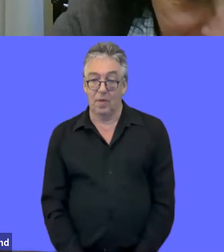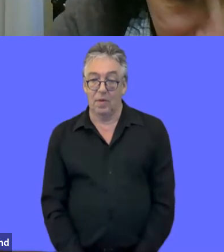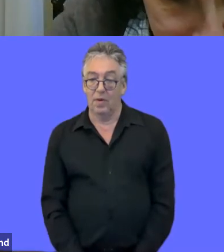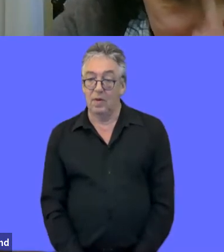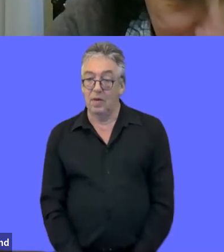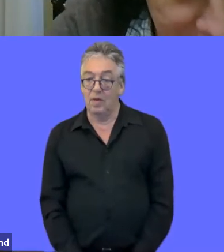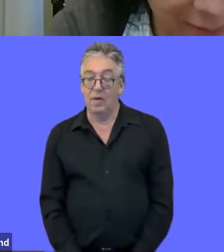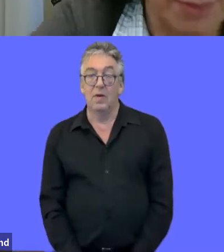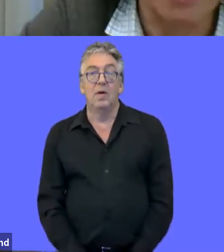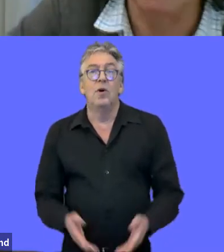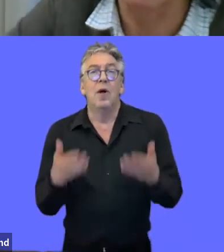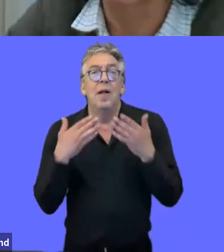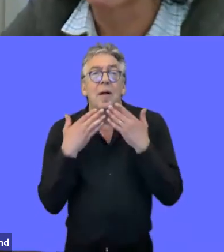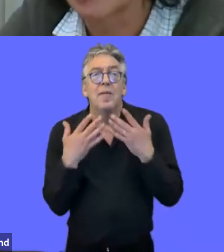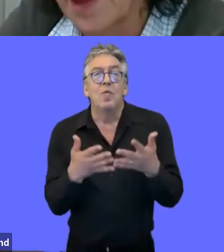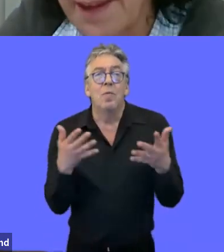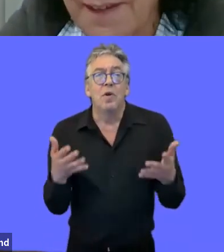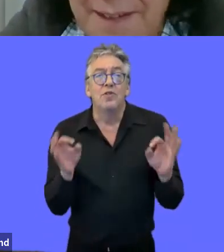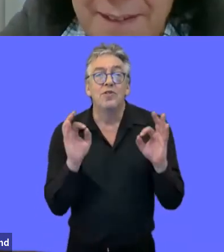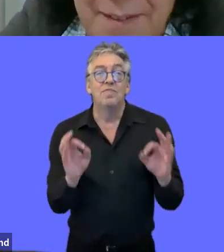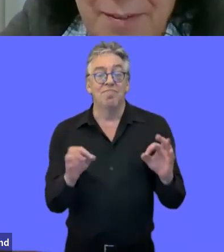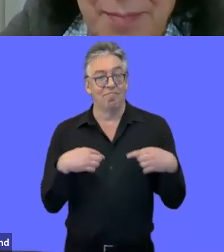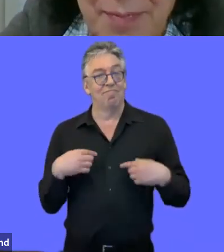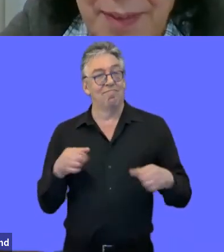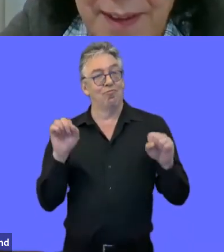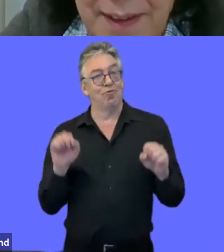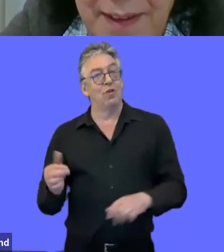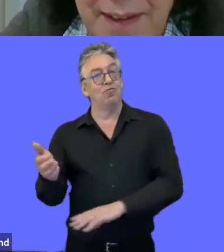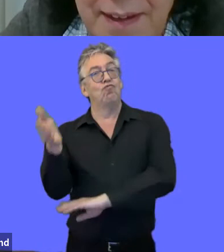Thank you for giving me the opportunity to speak with you today.